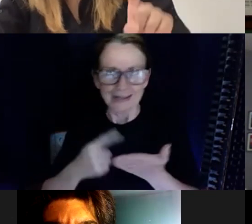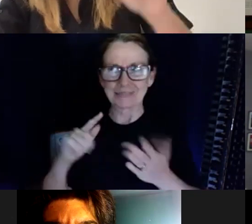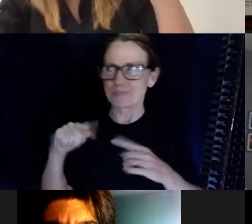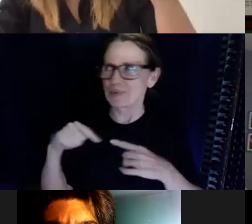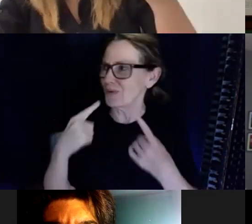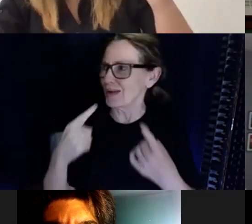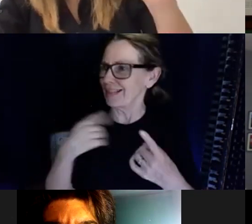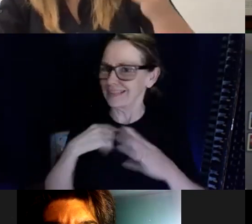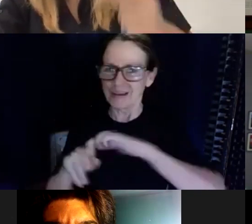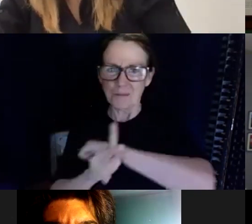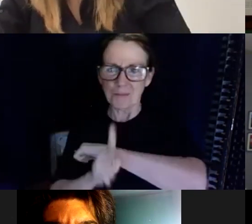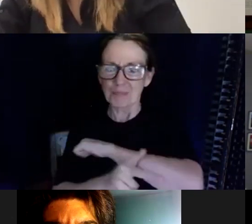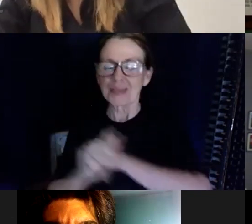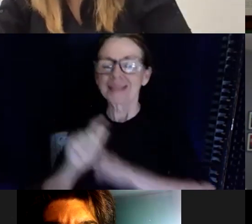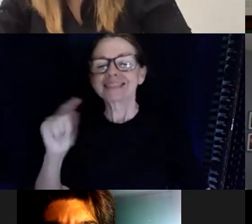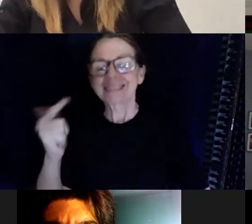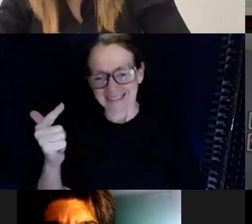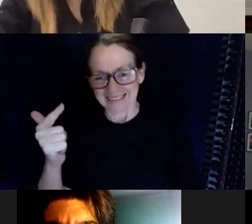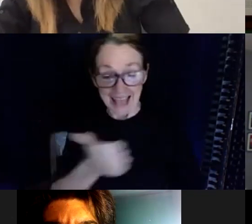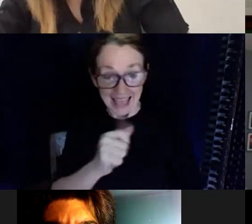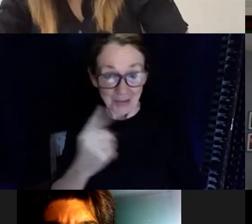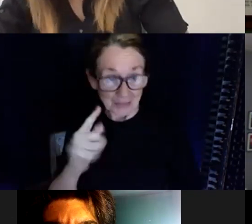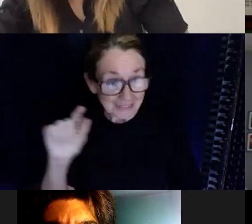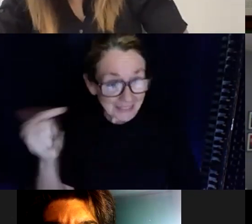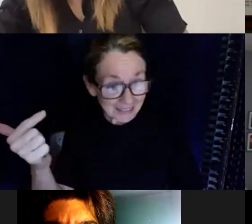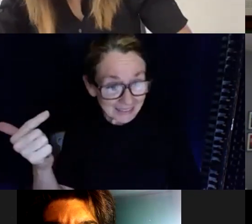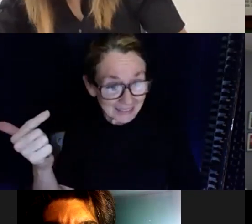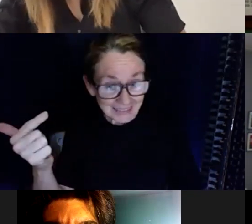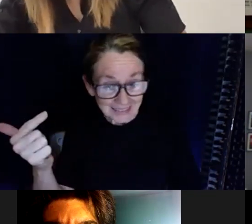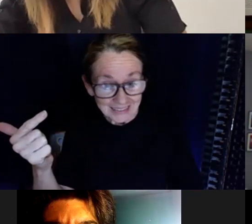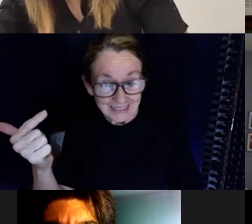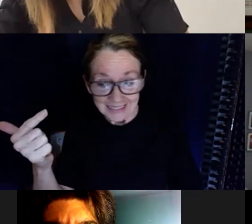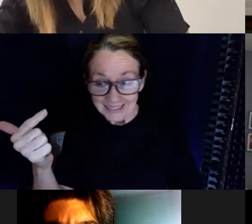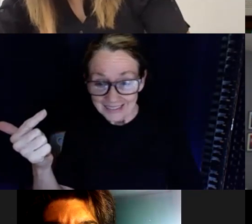DOES ANYBODY HAVE ANY OTHER QUESTIONS, I BELIEVE? THANK YOU, CAROLINE. I FORGET HOW IT GOES. DOES ANYBODY HAVE ANY OTHER QUESTIONS, I BELIEVE? IT'S BEEN A WHILE SINCE YOU'VE HAD --